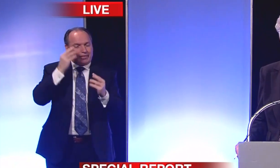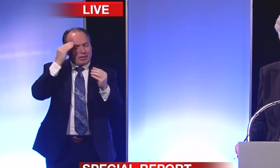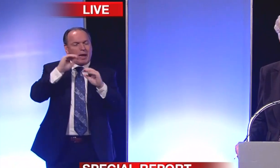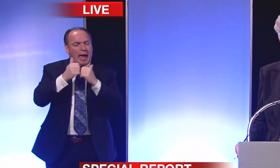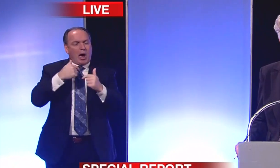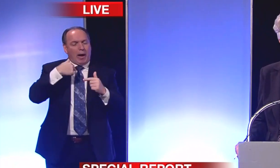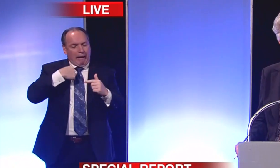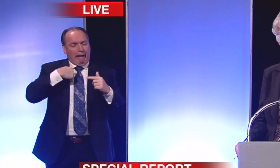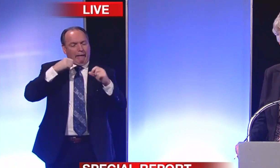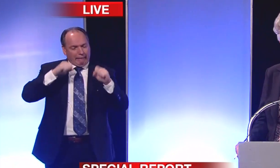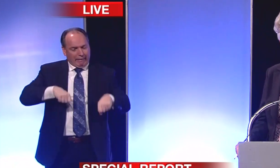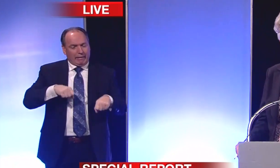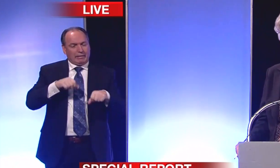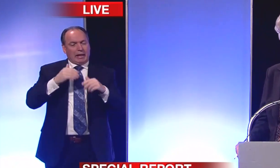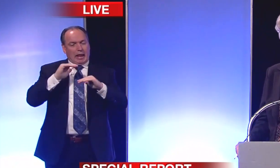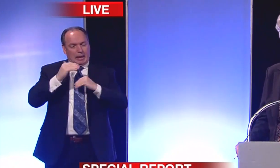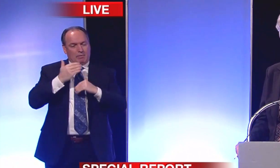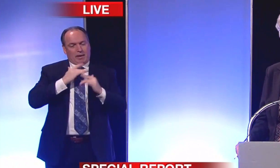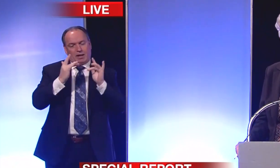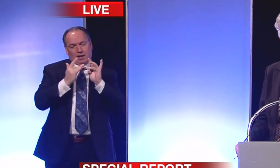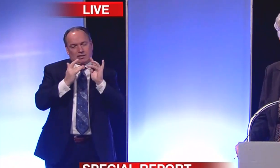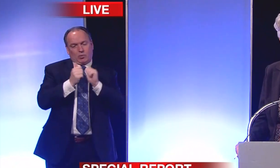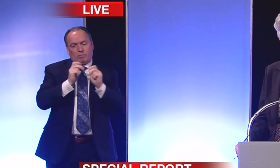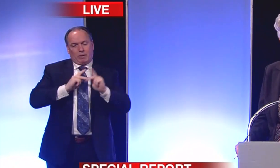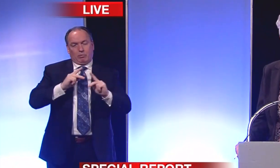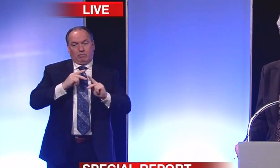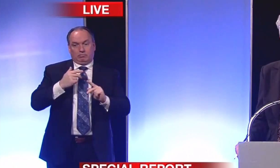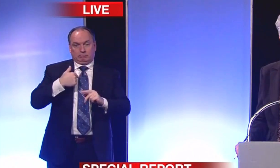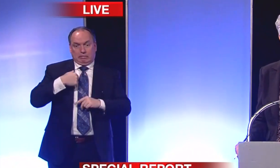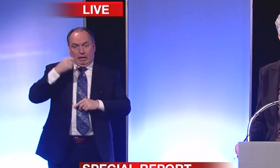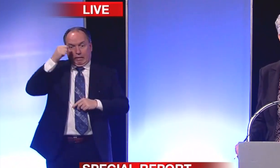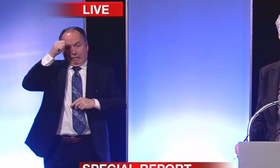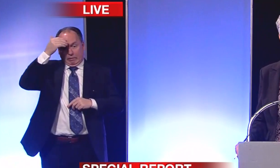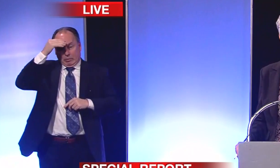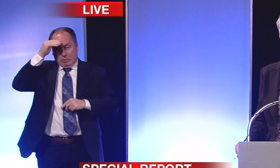HOME OR GO THROUGH A DRIVE THROUGH. TRY NOT TO GO TO BUILDING IF YOU DON'T HAVE TO GO INTO A BUILDING.